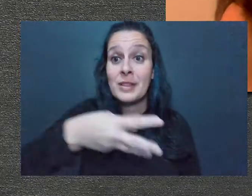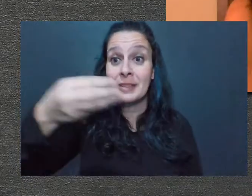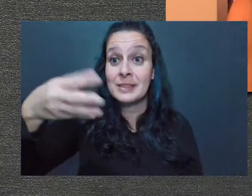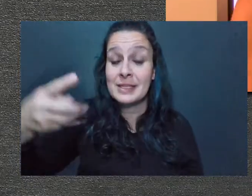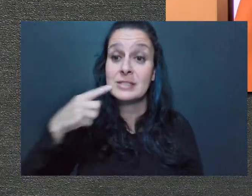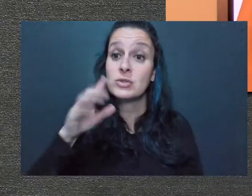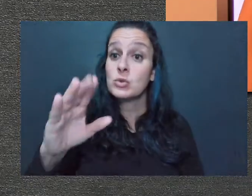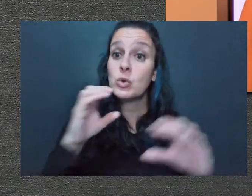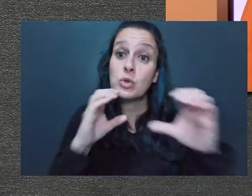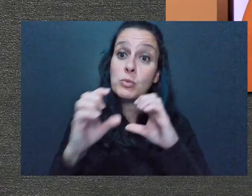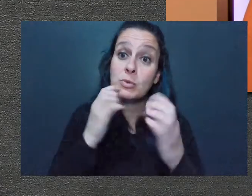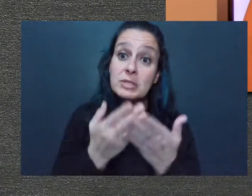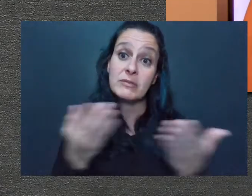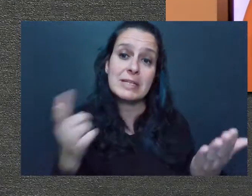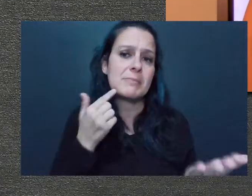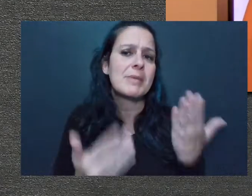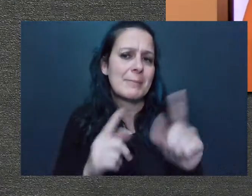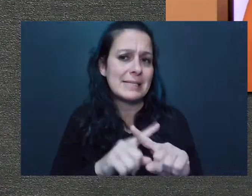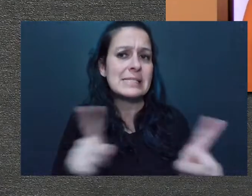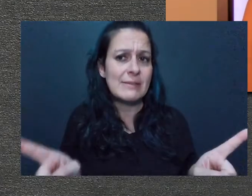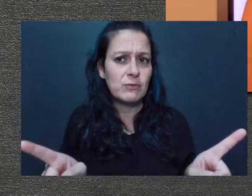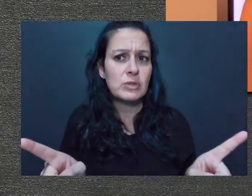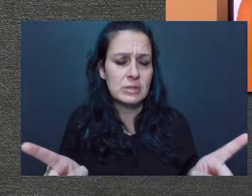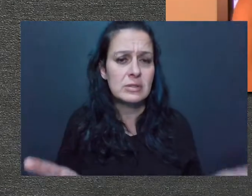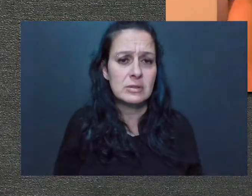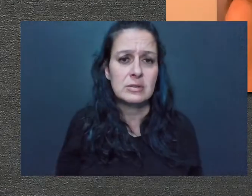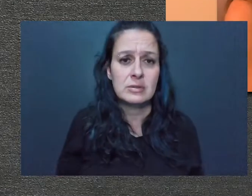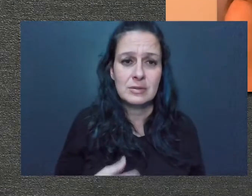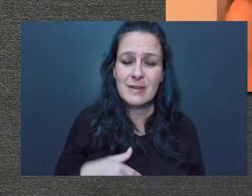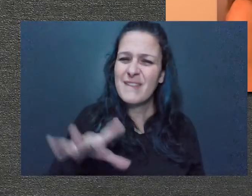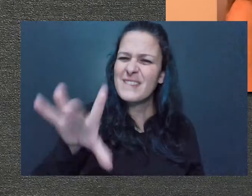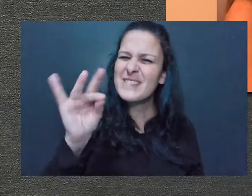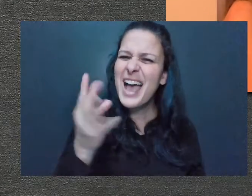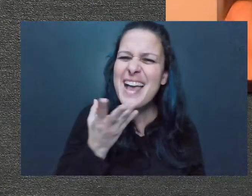and your communication device might be different. So find colors.